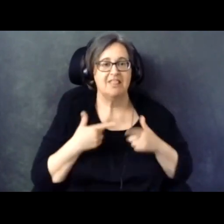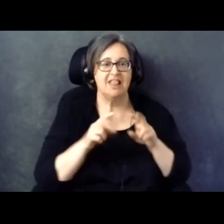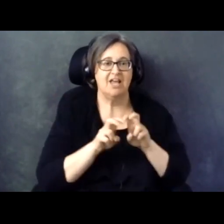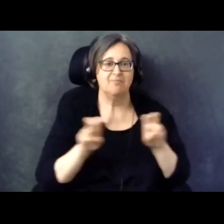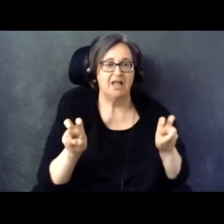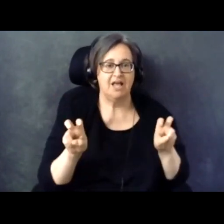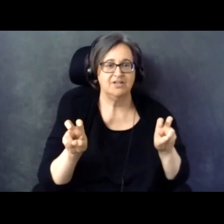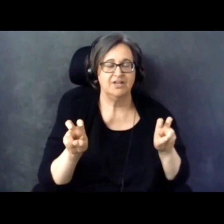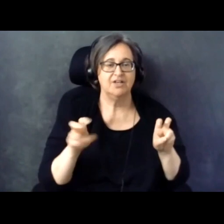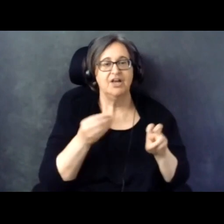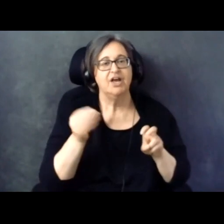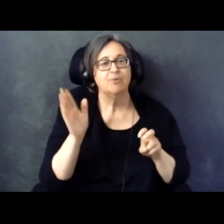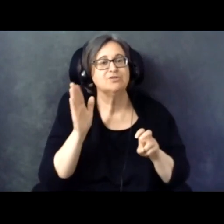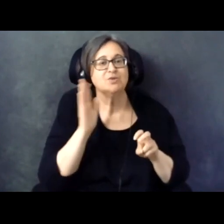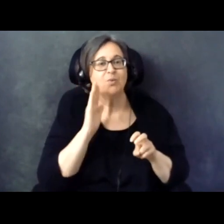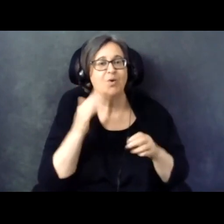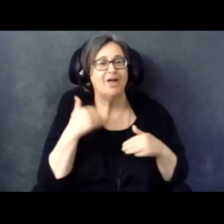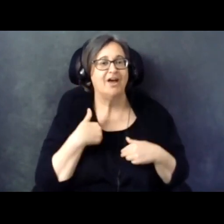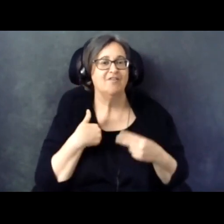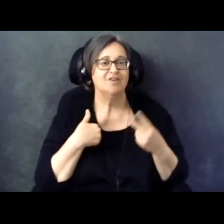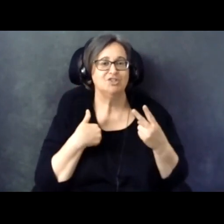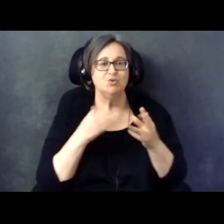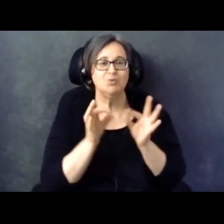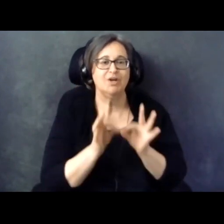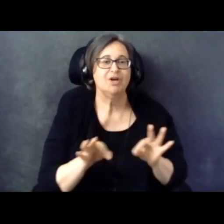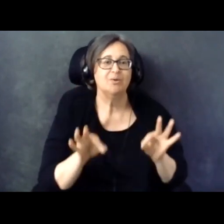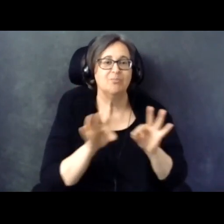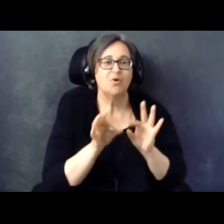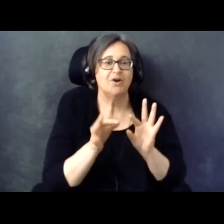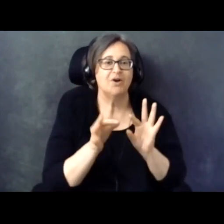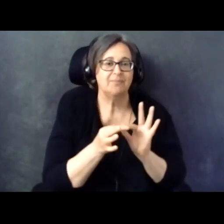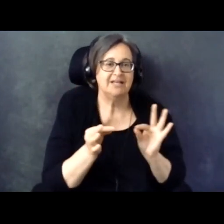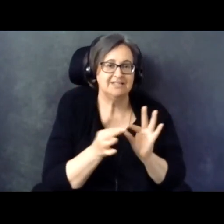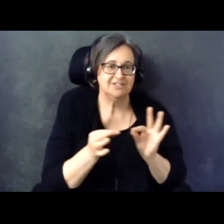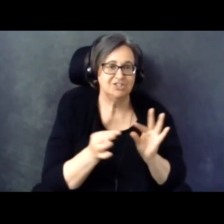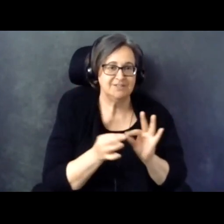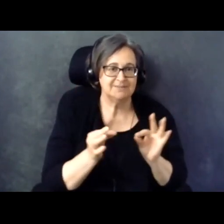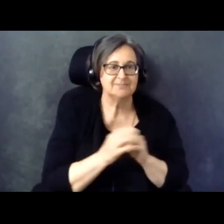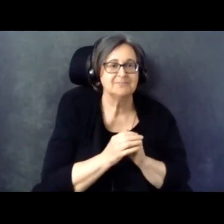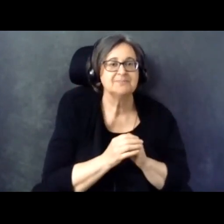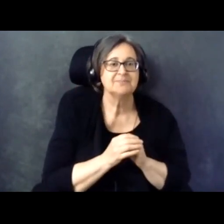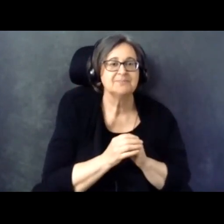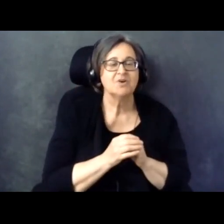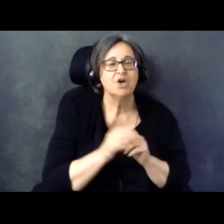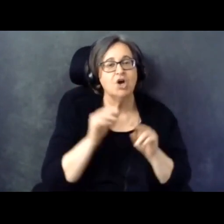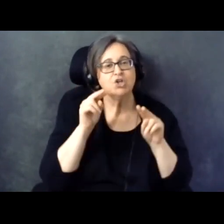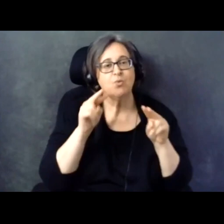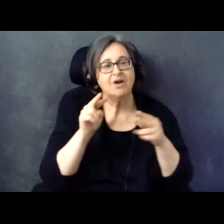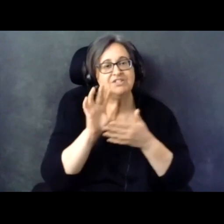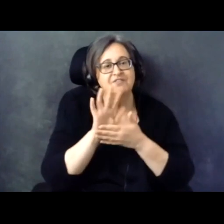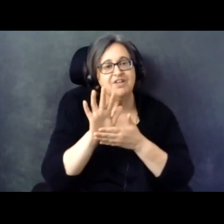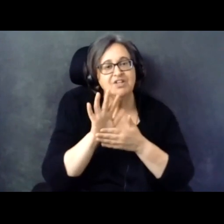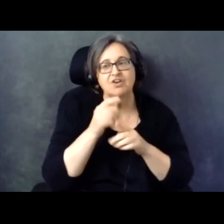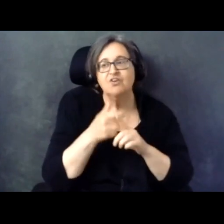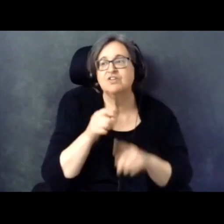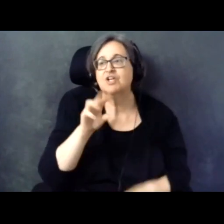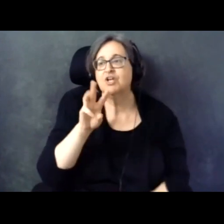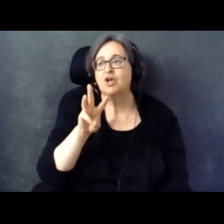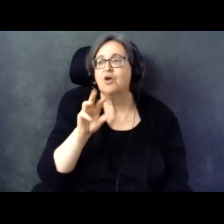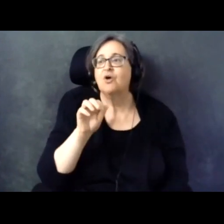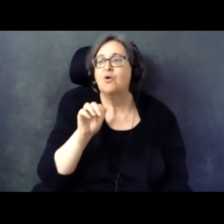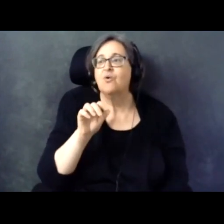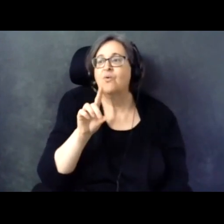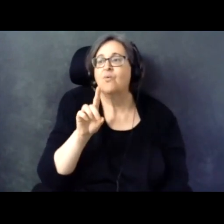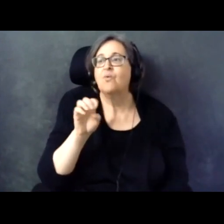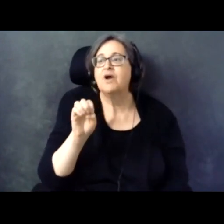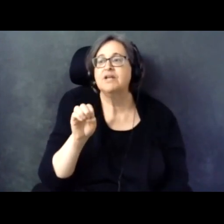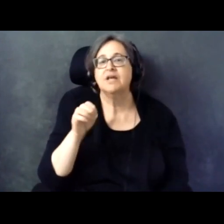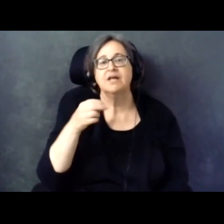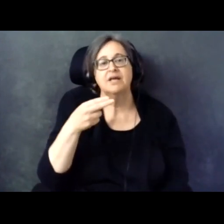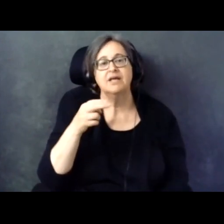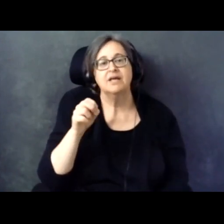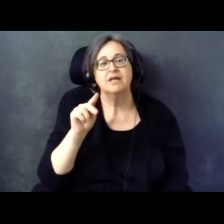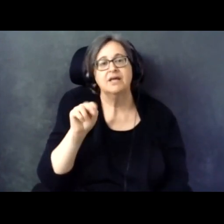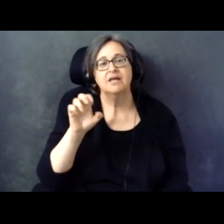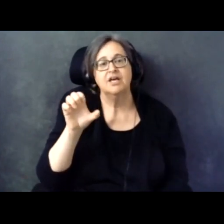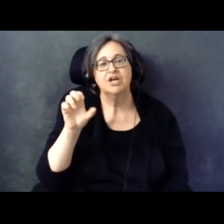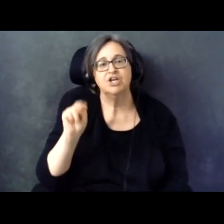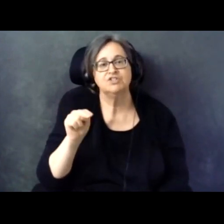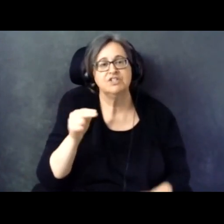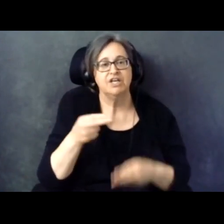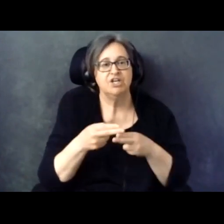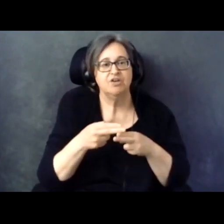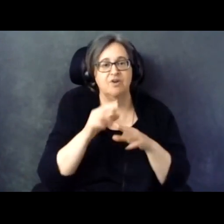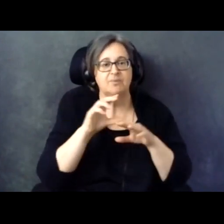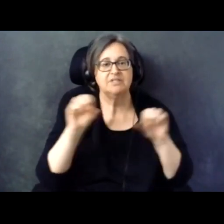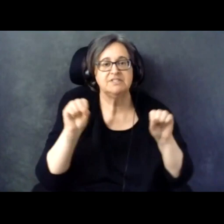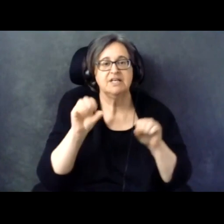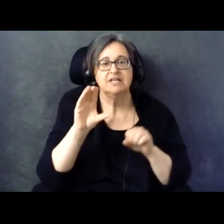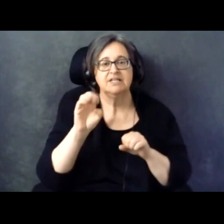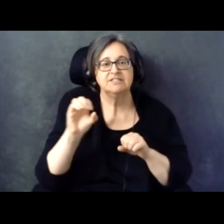We're going to have two really important messages to watch from Wade Henderson, Civil and Human